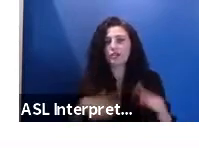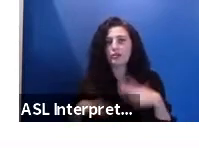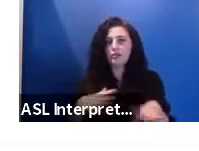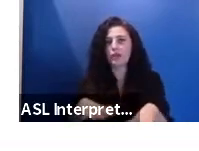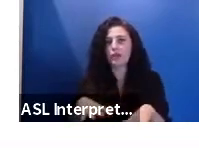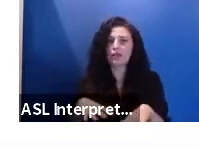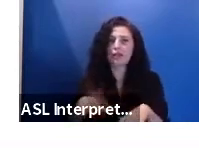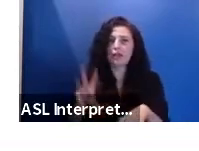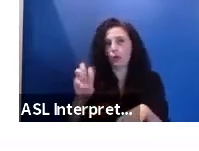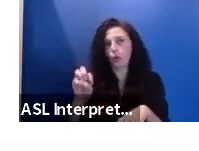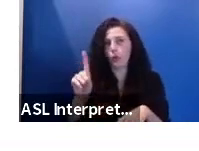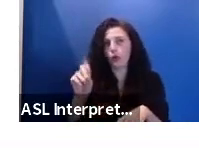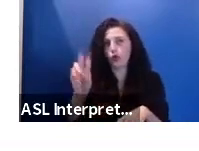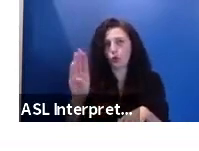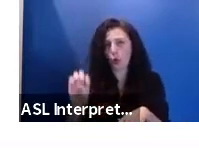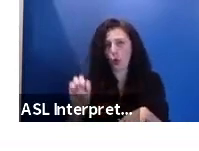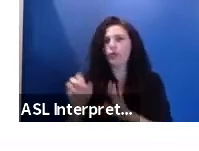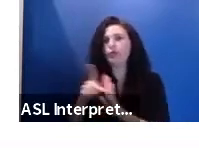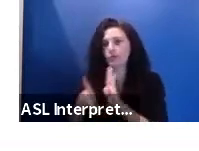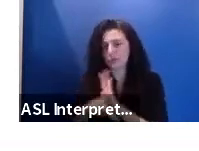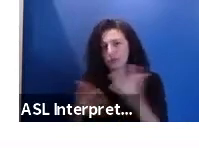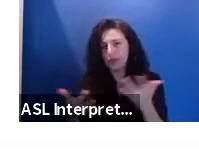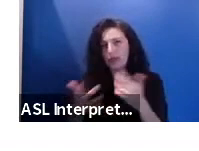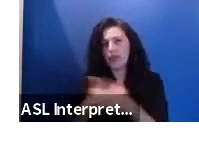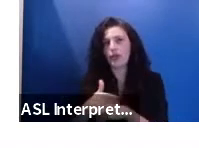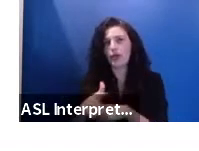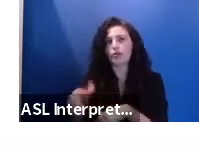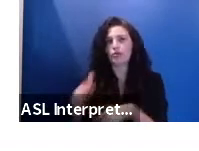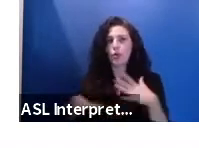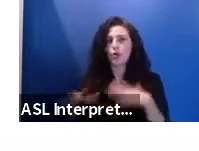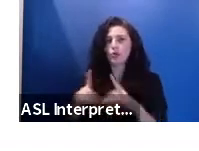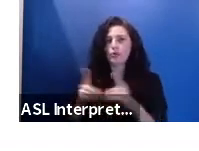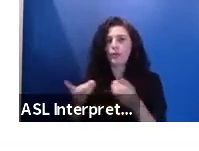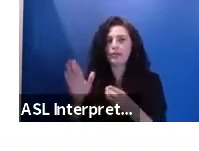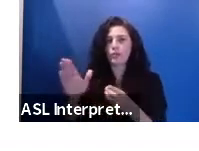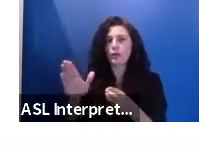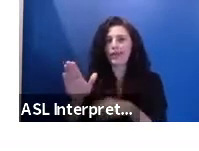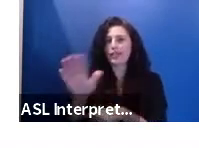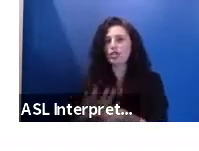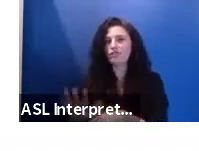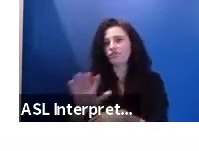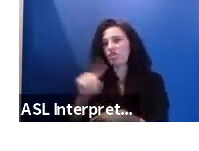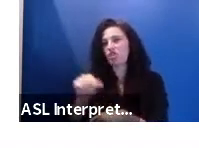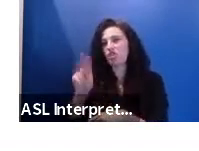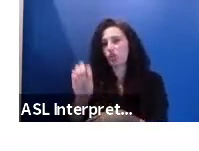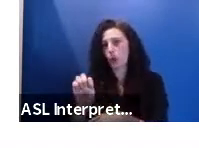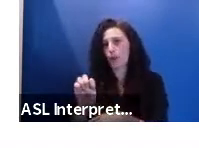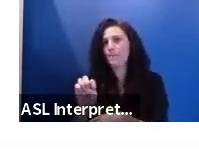The wardrobe department areas are generally gonna be designated as zone B because of the fact that for most wardrobe purposes, performers will be able to wear PPE